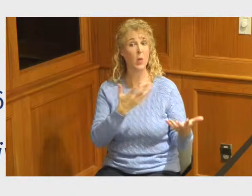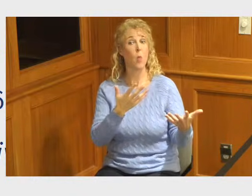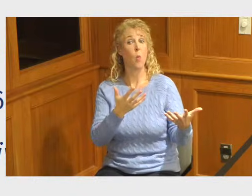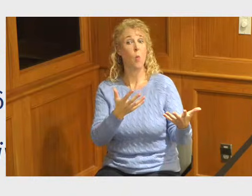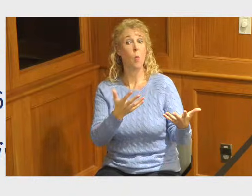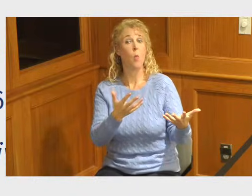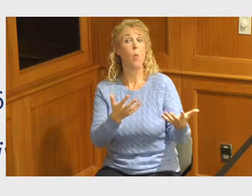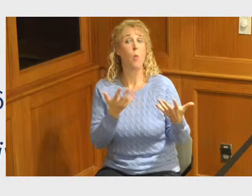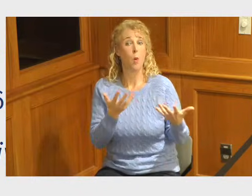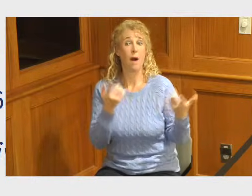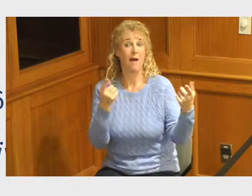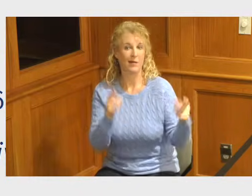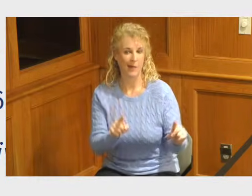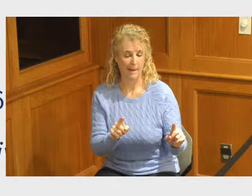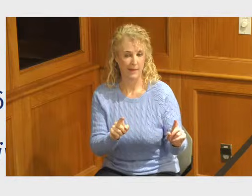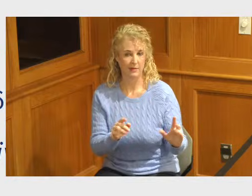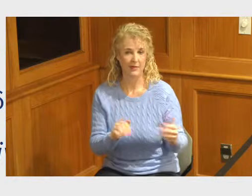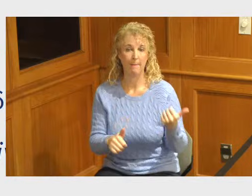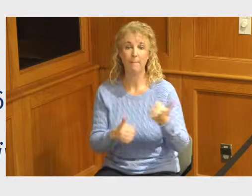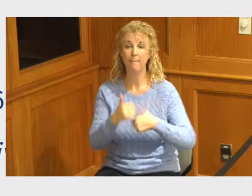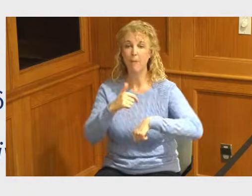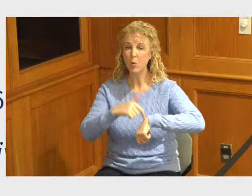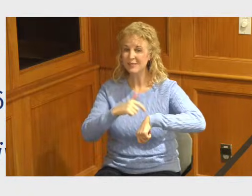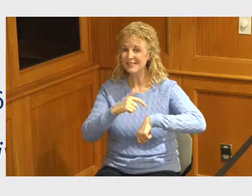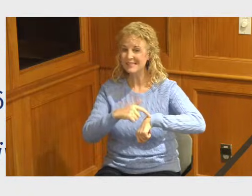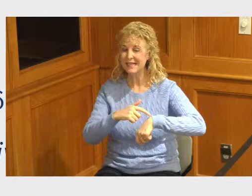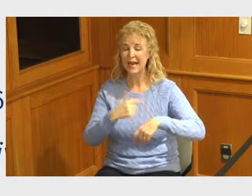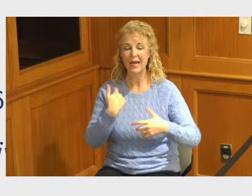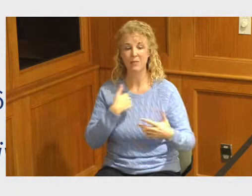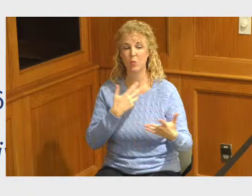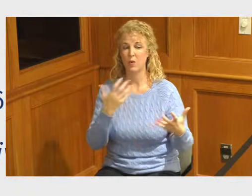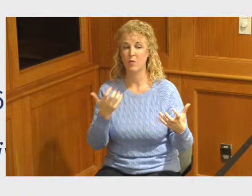Ordinarily we want people to have everything sort of at the buttoned up stage and we were able to